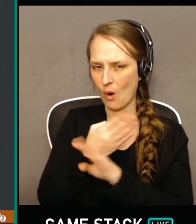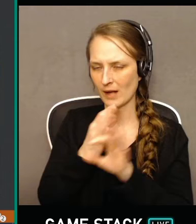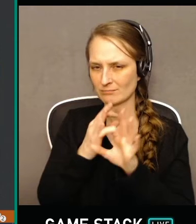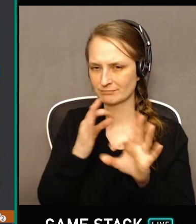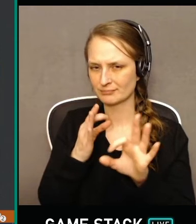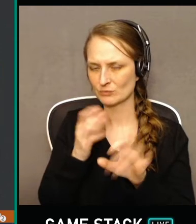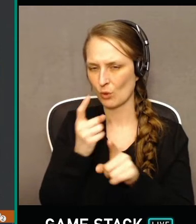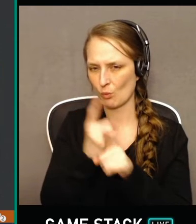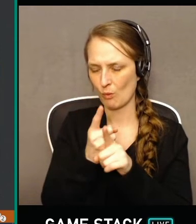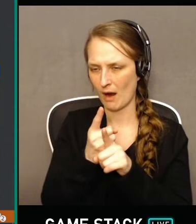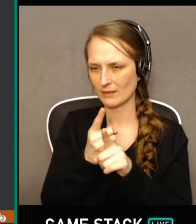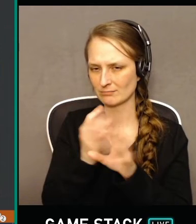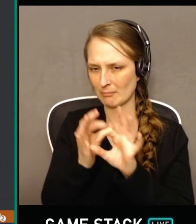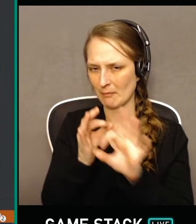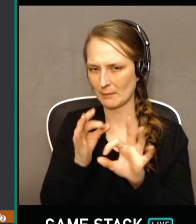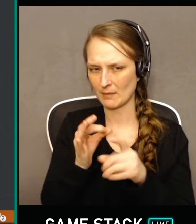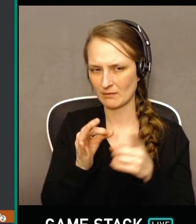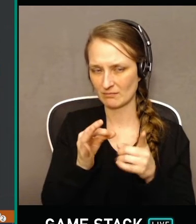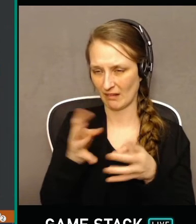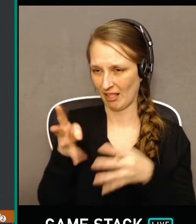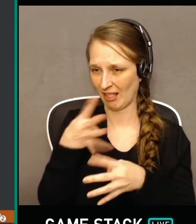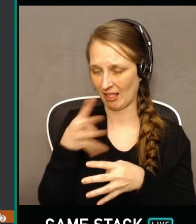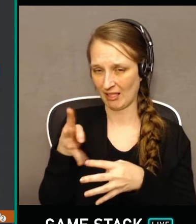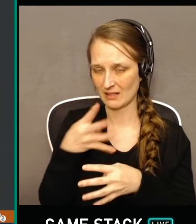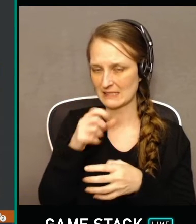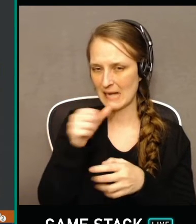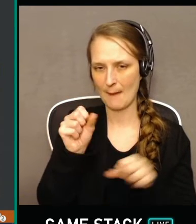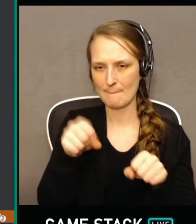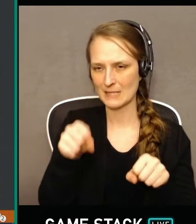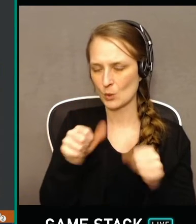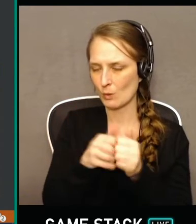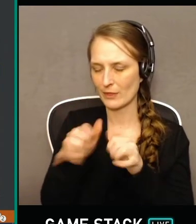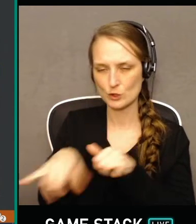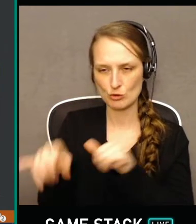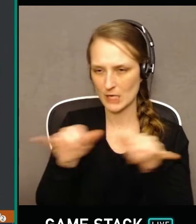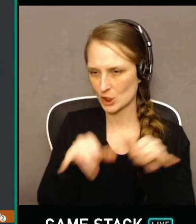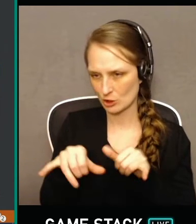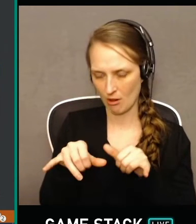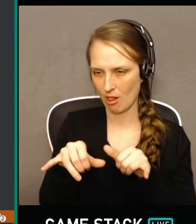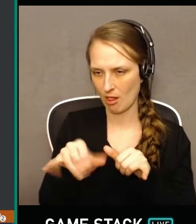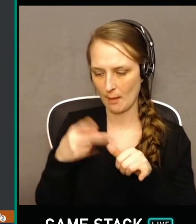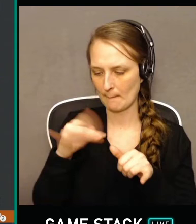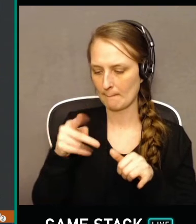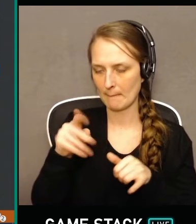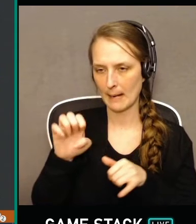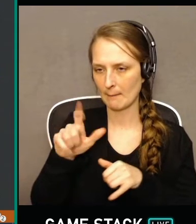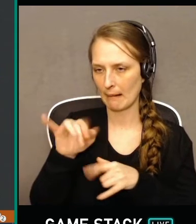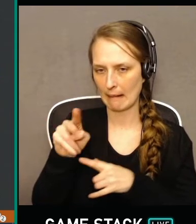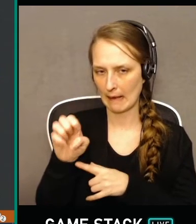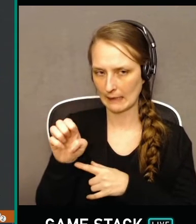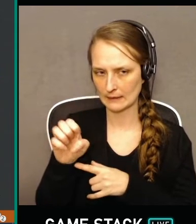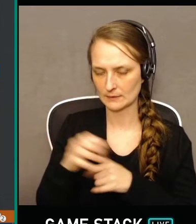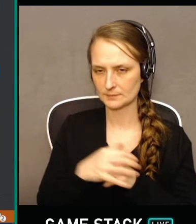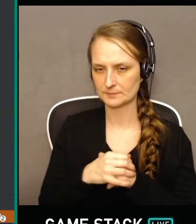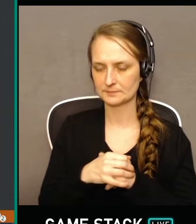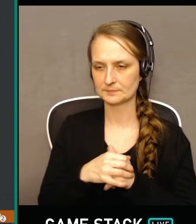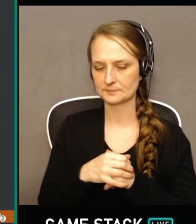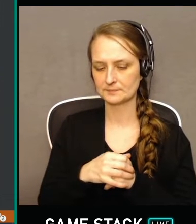This kind of culling is not possible with the traditional geometry pipeline and done well in-engine has big perfect